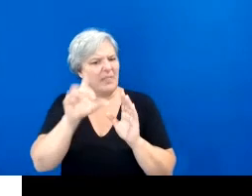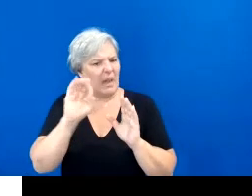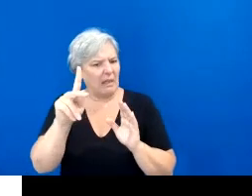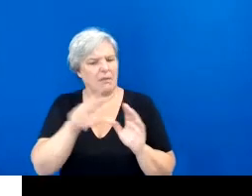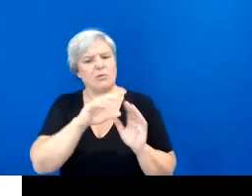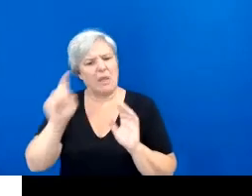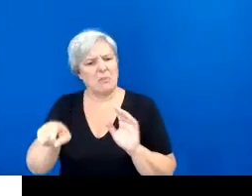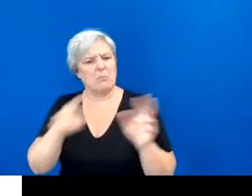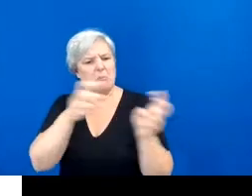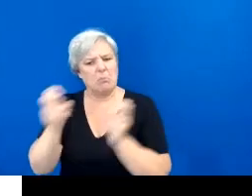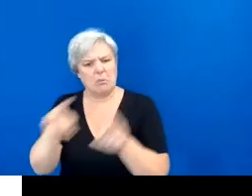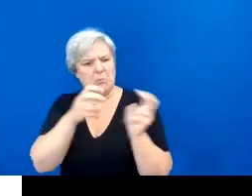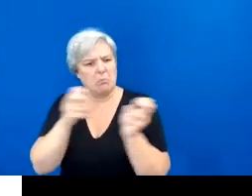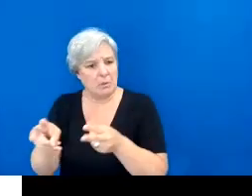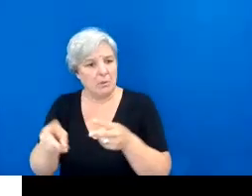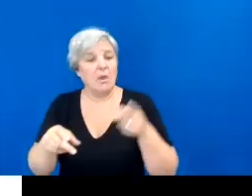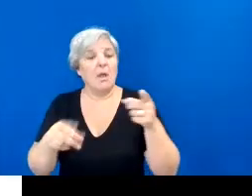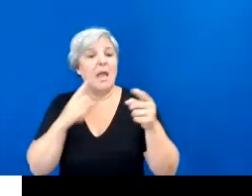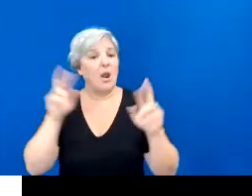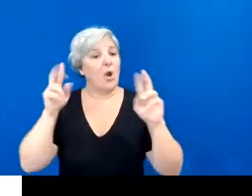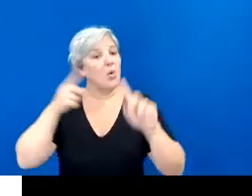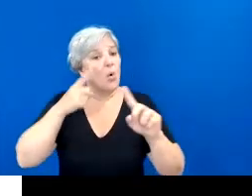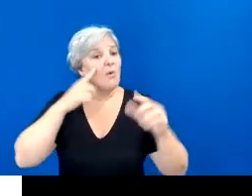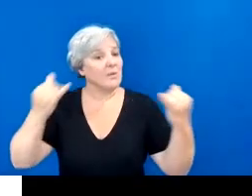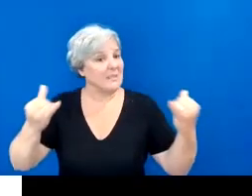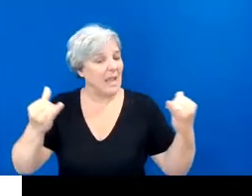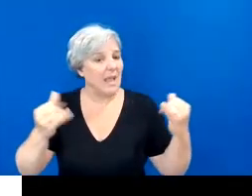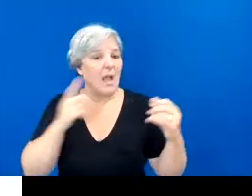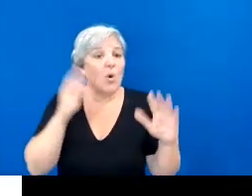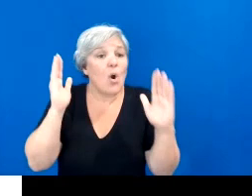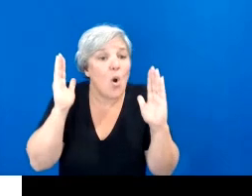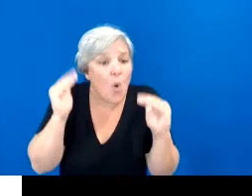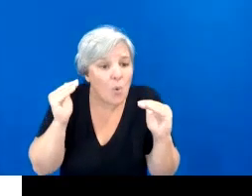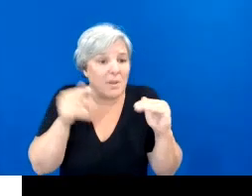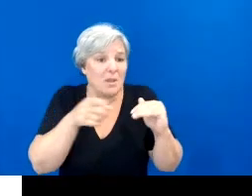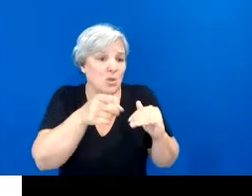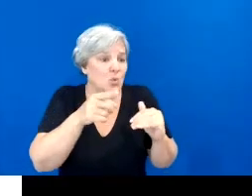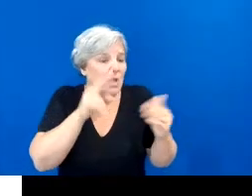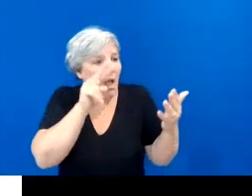And our hope today is that you'll be able to find at least a couple of materials